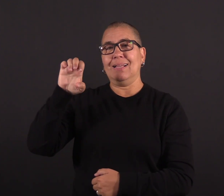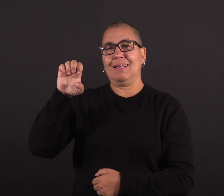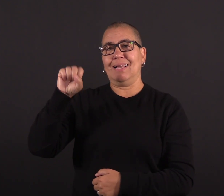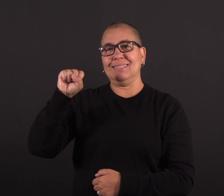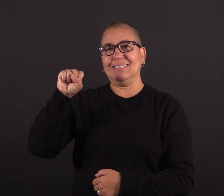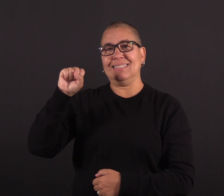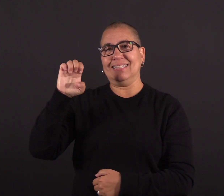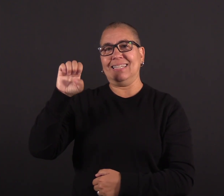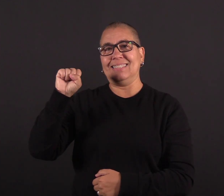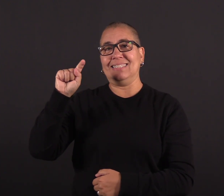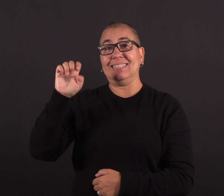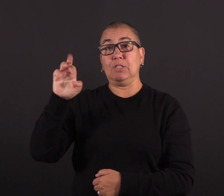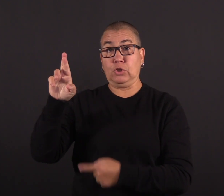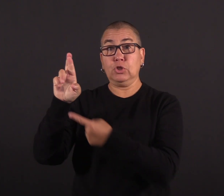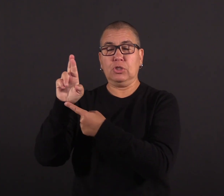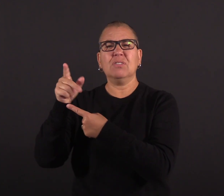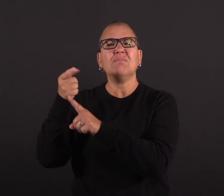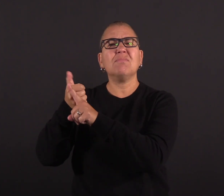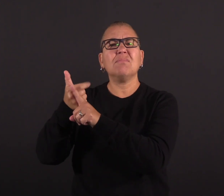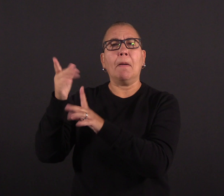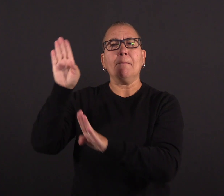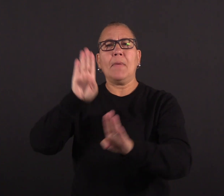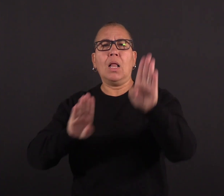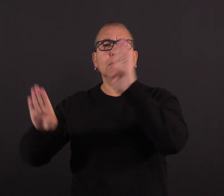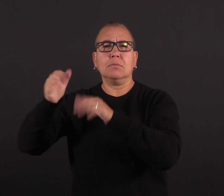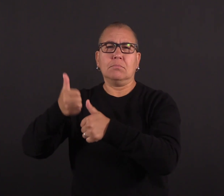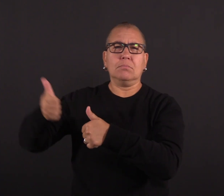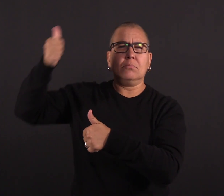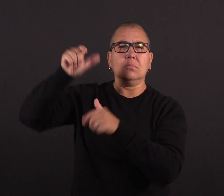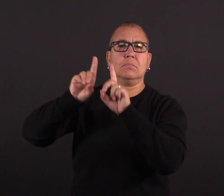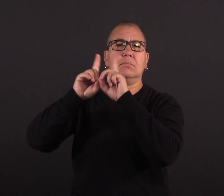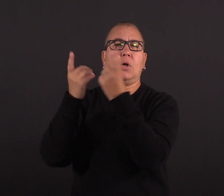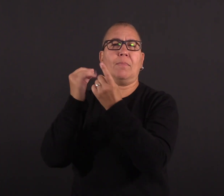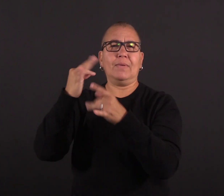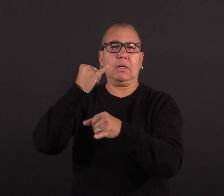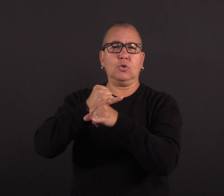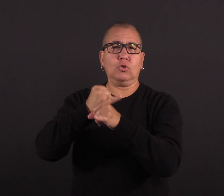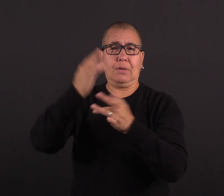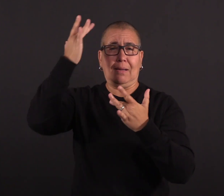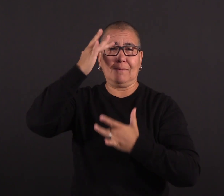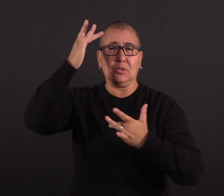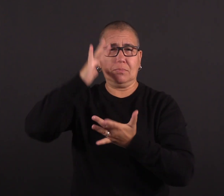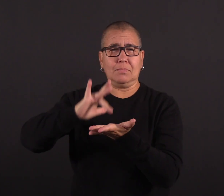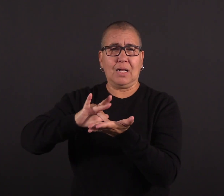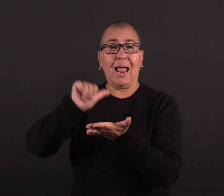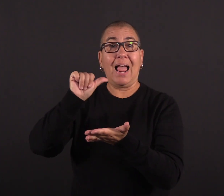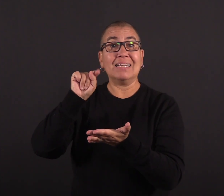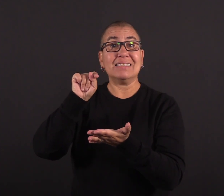and head of the department of the Institute of Infection Medicine at Saarland University